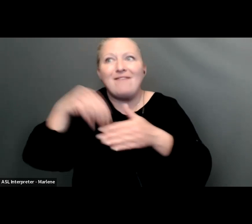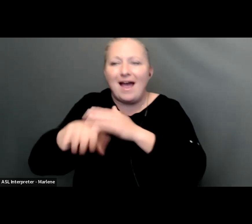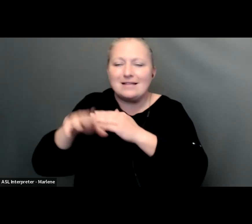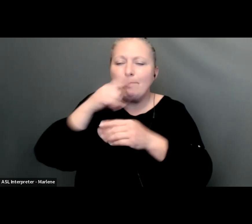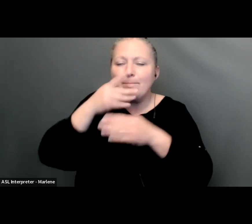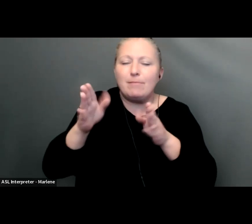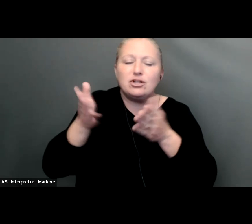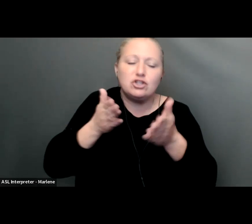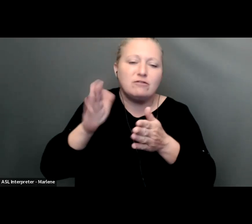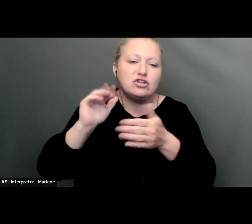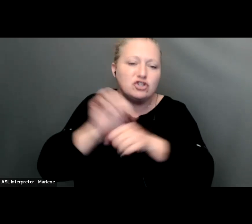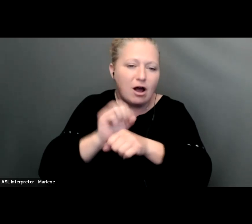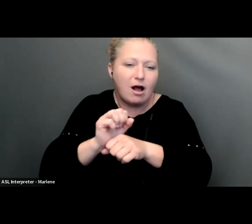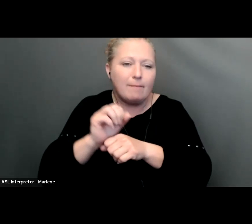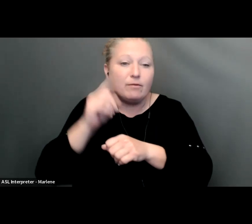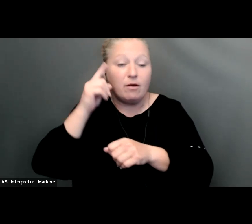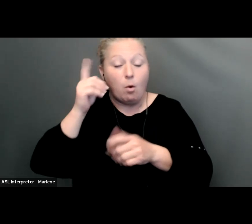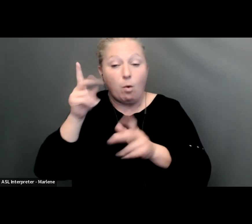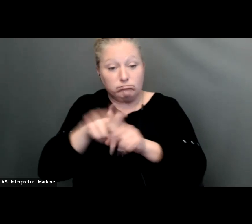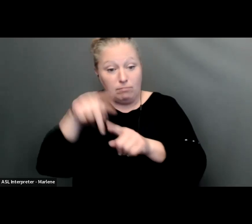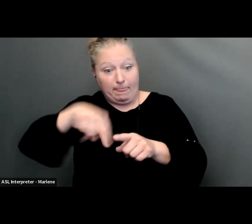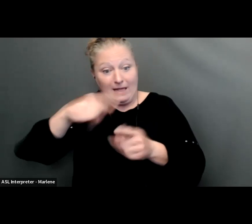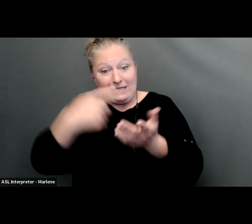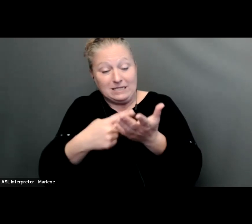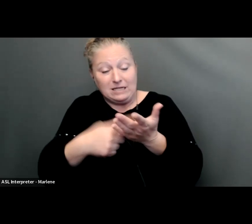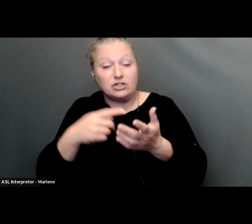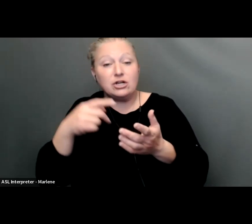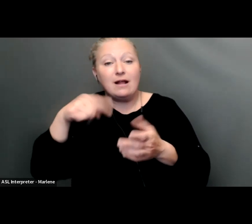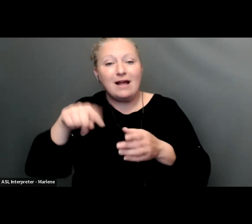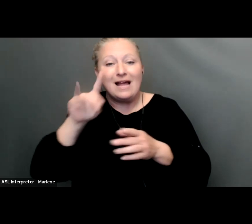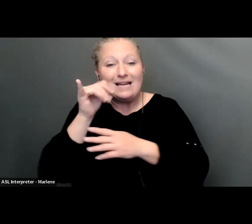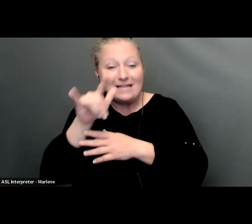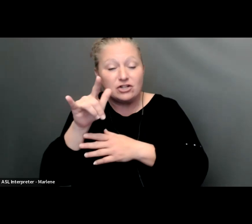seem somewhat tangential to this discussion, our digital navigators and full staff web developer